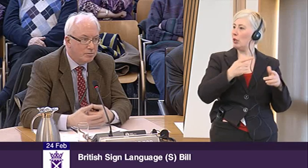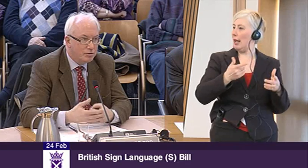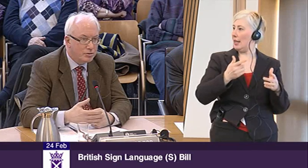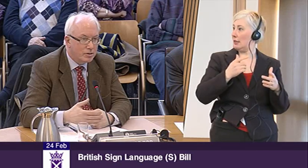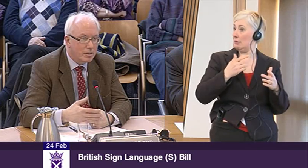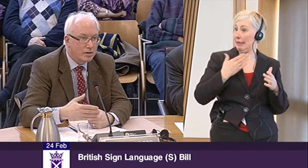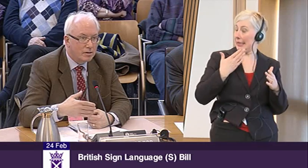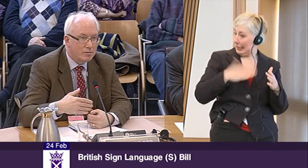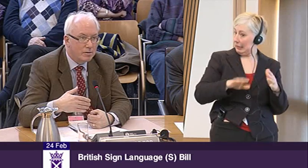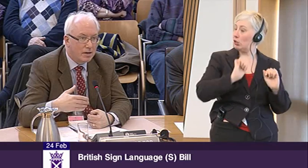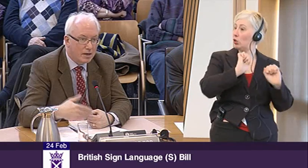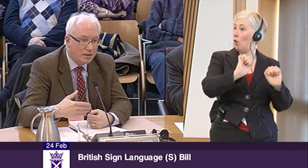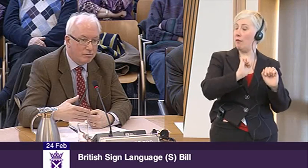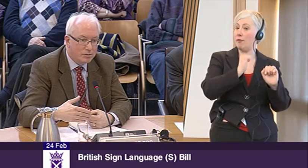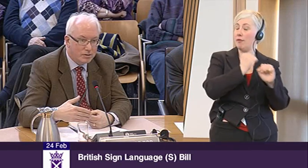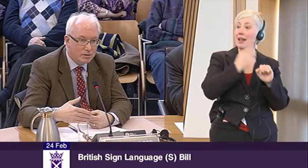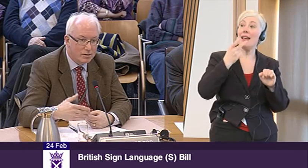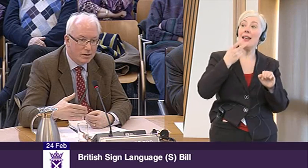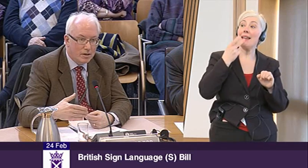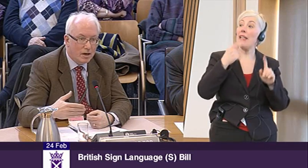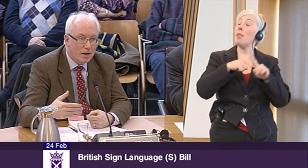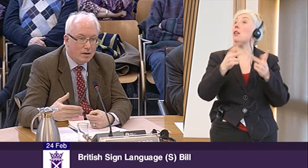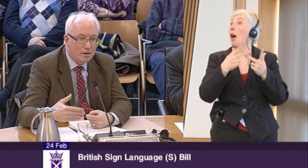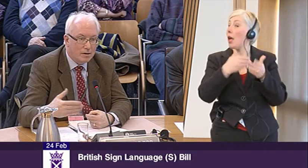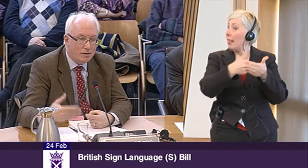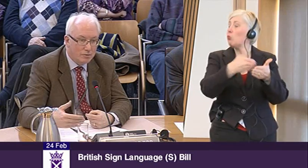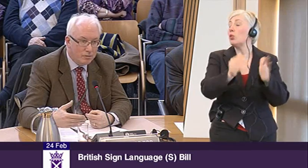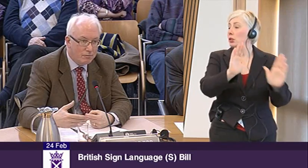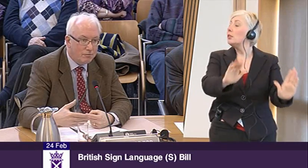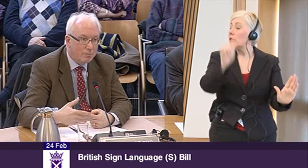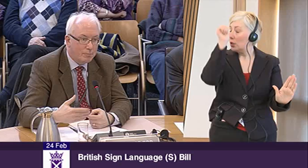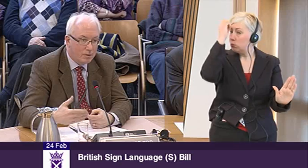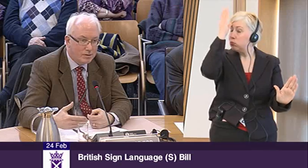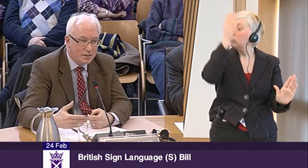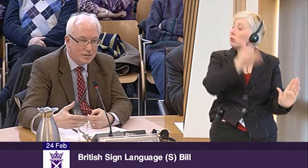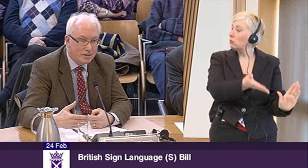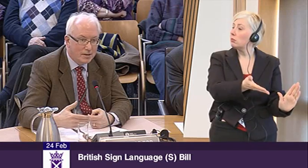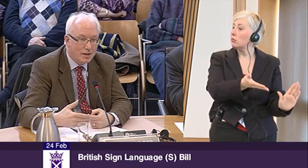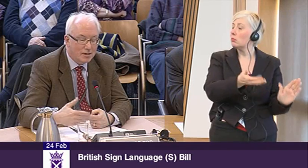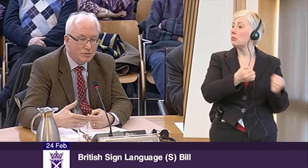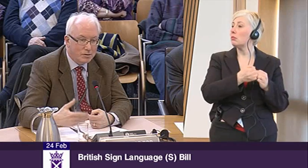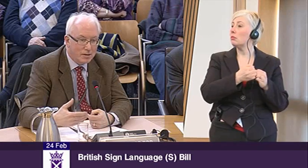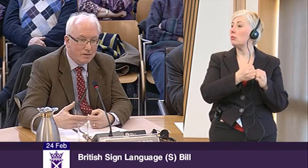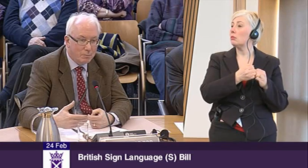of speakers of Gaelic and other languages. What he has learned about policy and putting